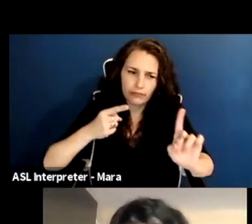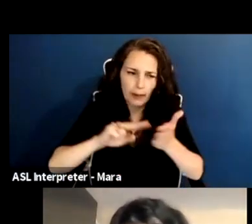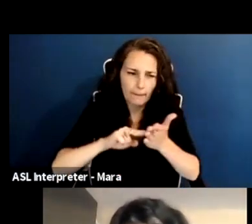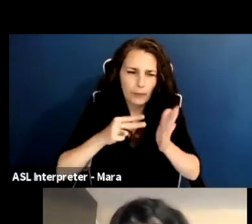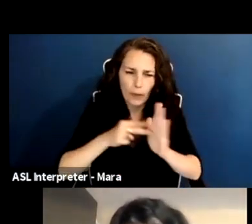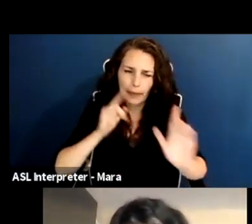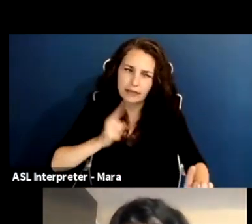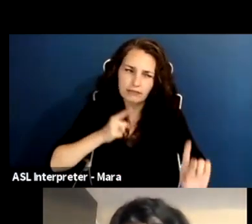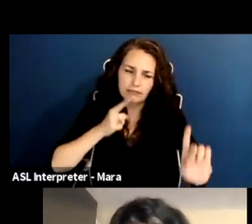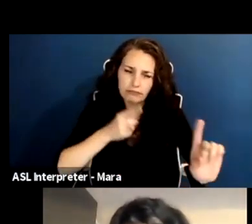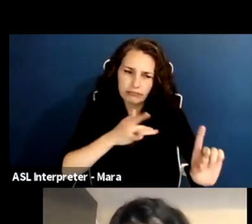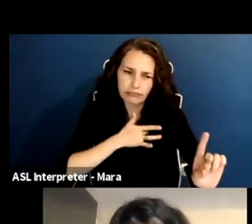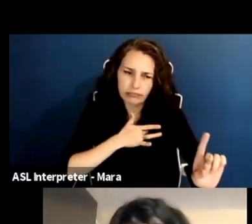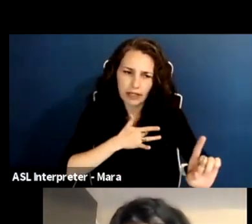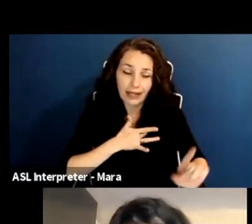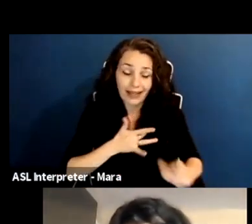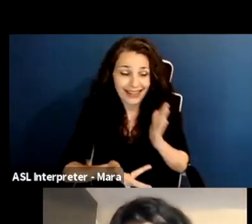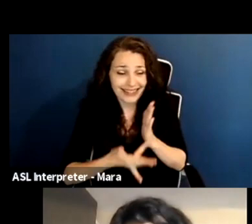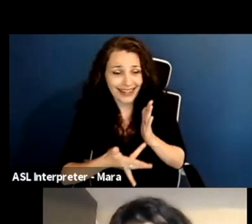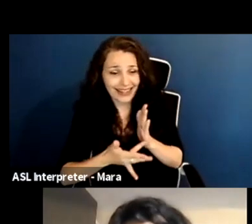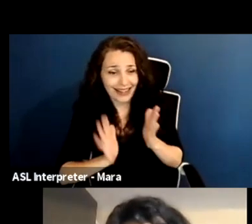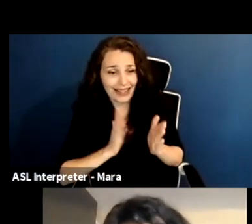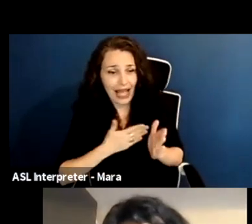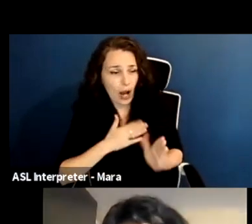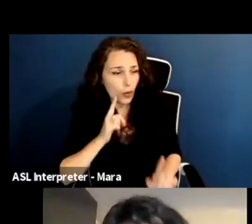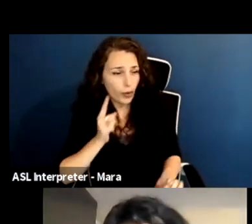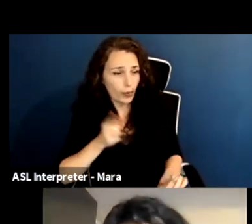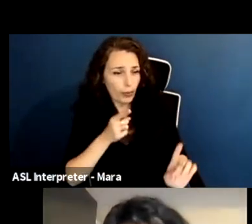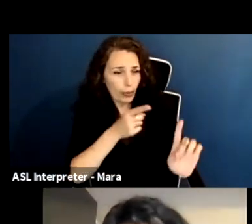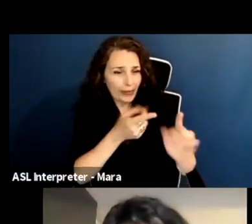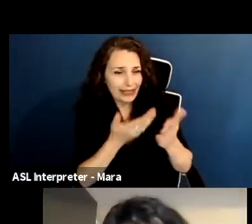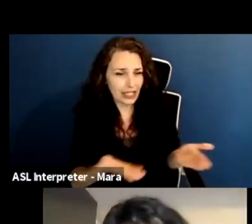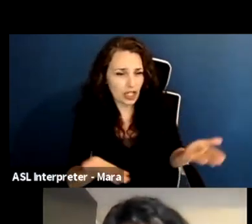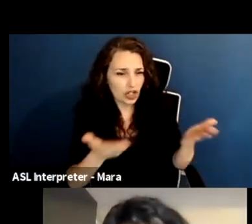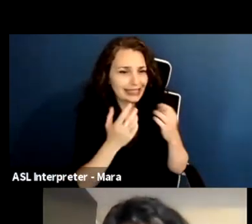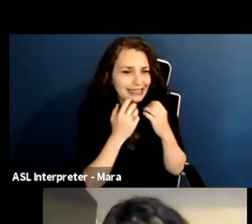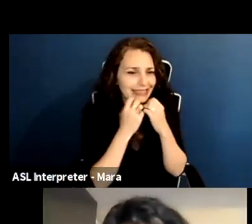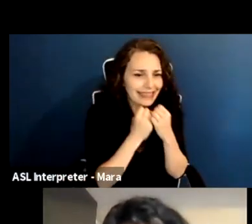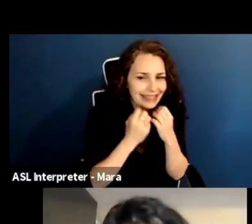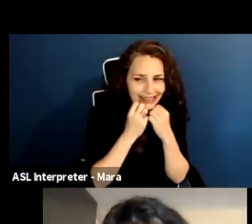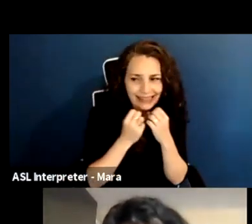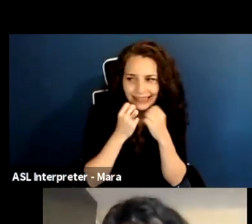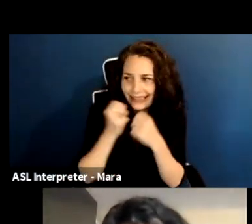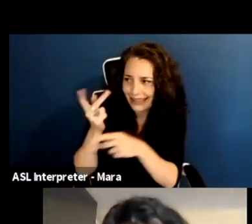that is our purpose here. We should be here caring for each other